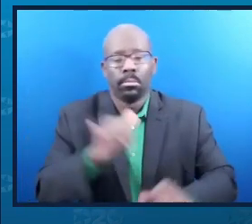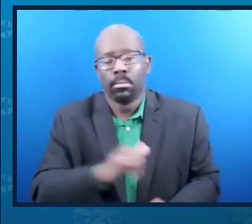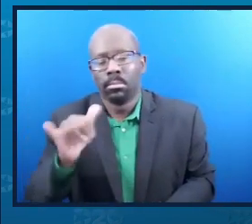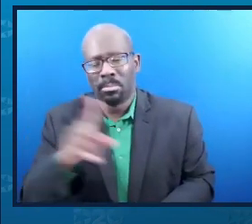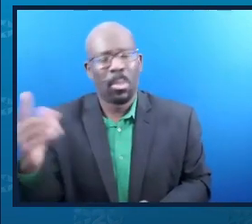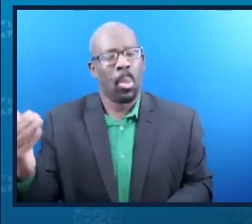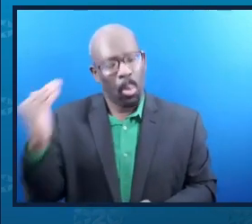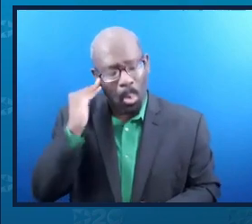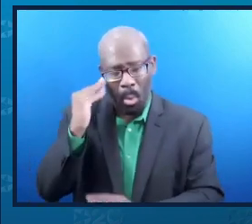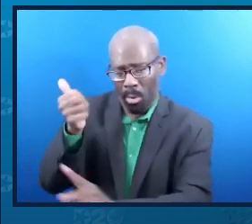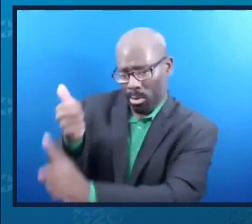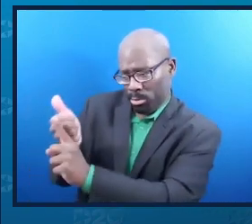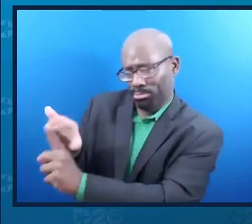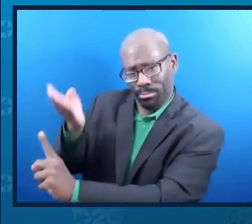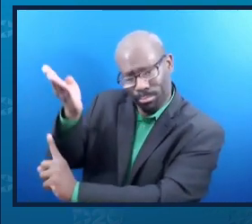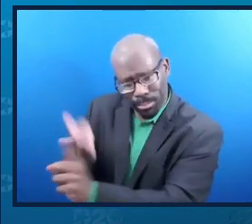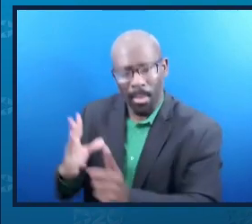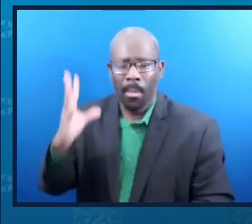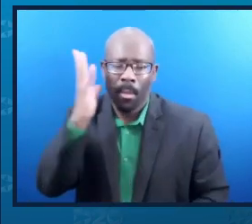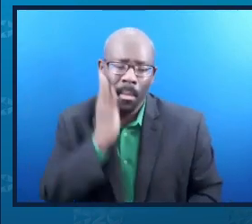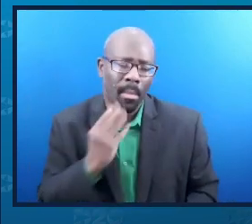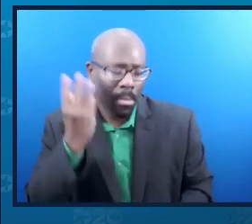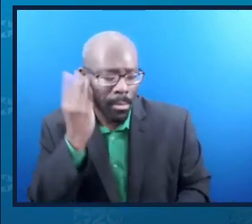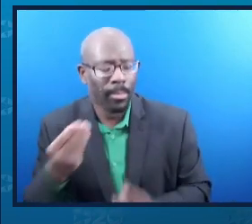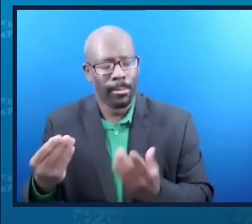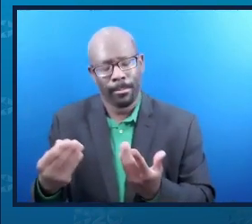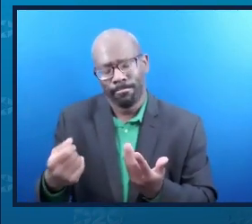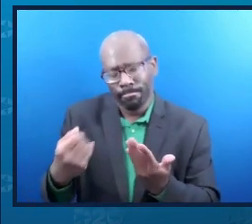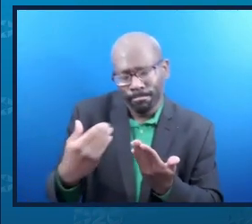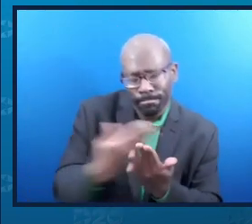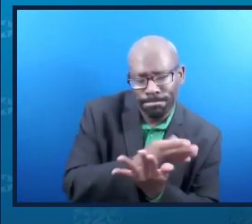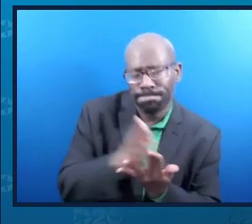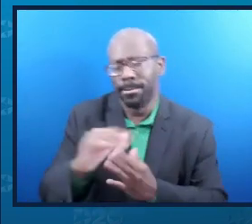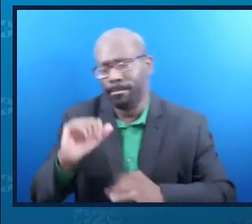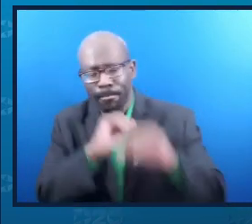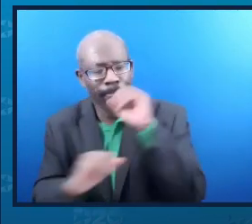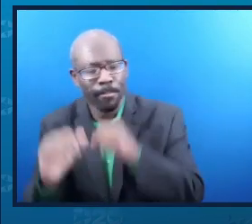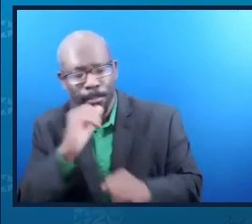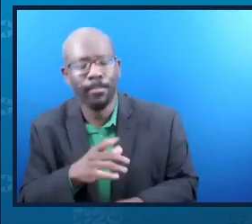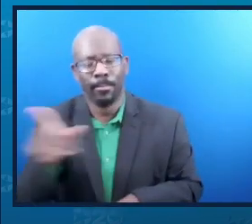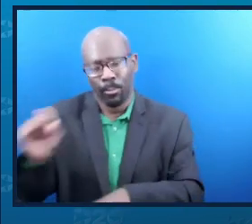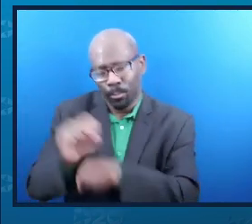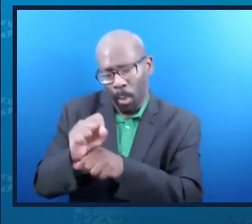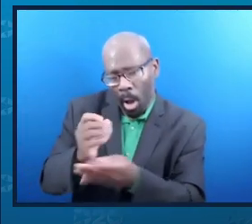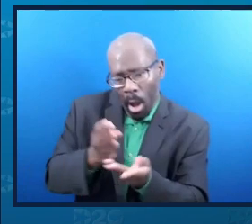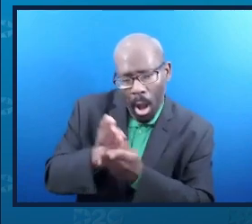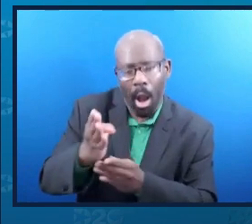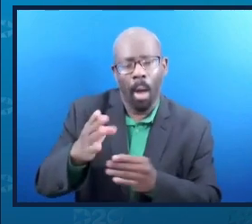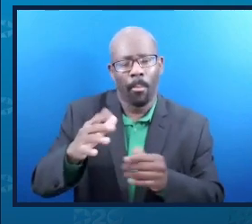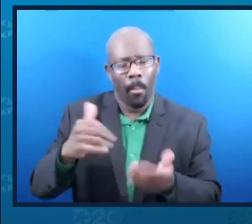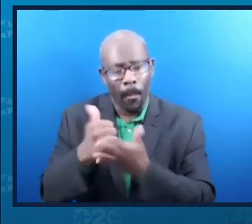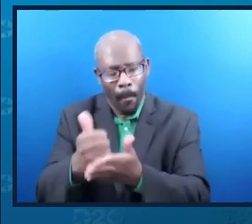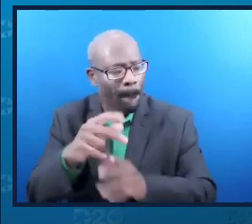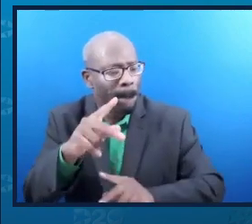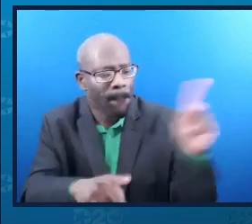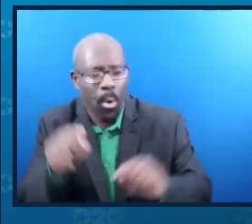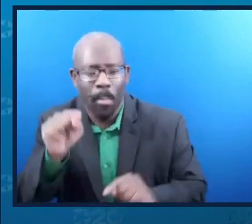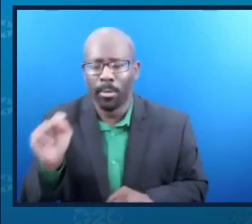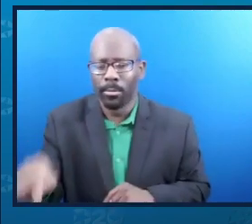HAS MADE CAREER, FIGHTING TO HELP OTHERS LIVE OUT THEIR OWN